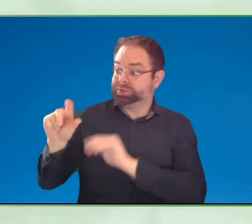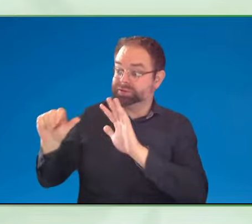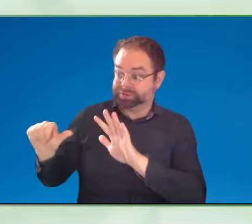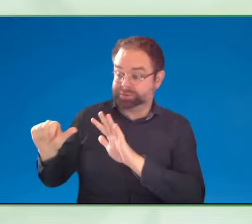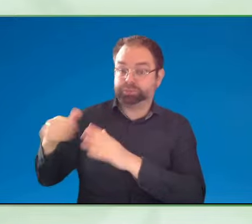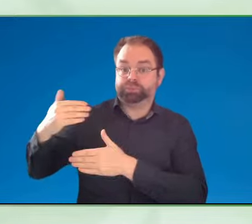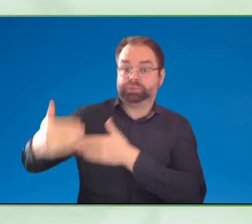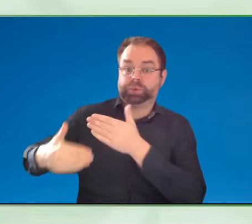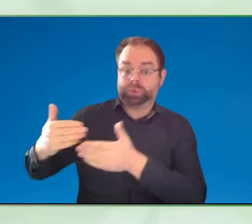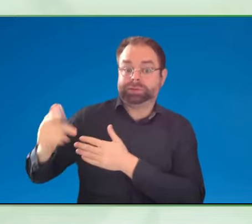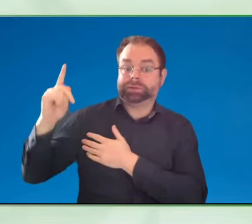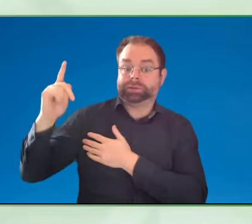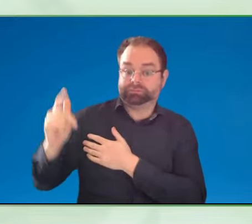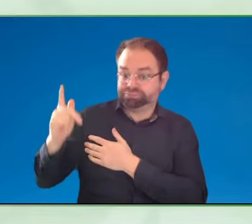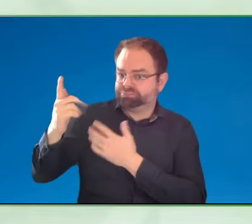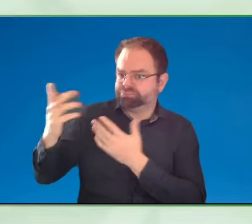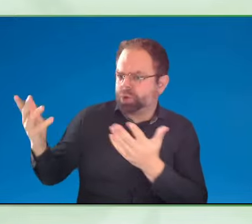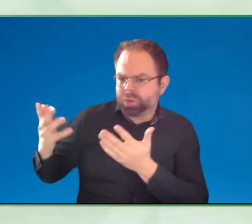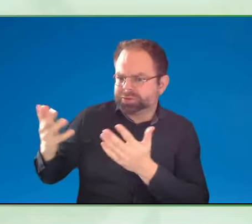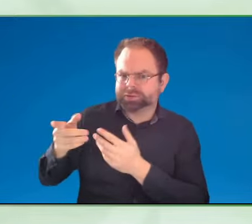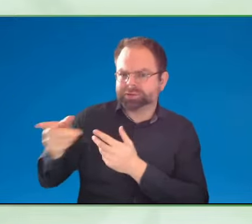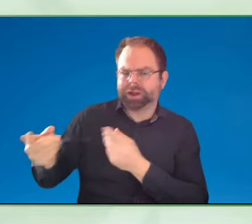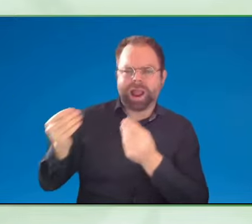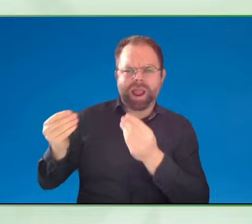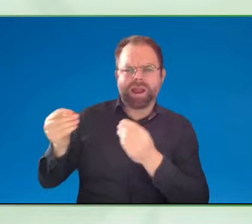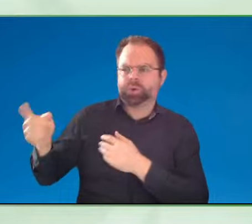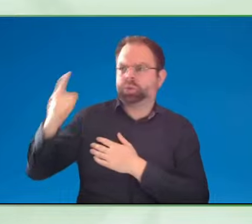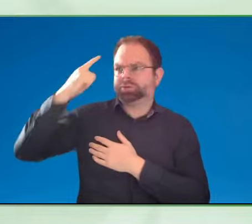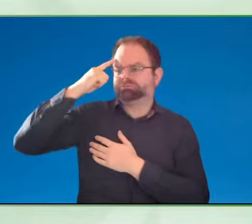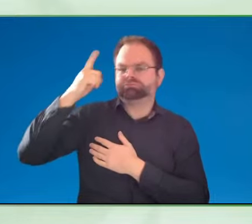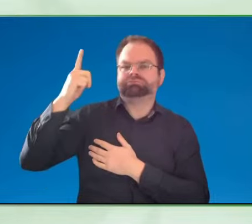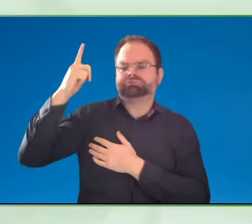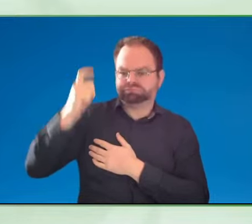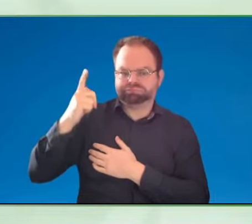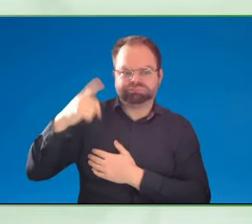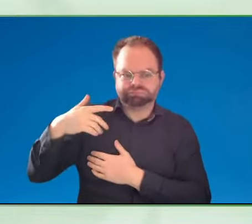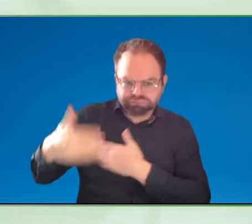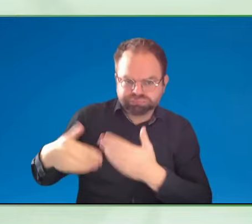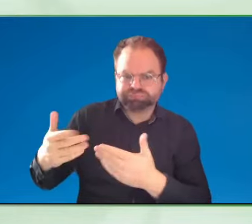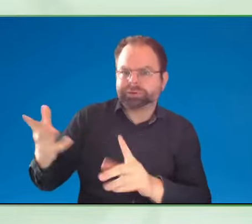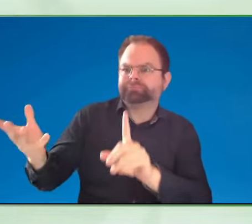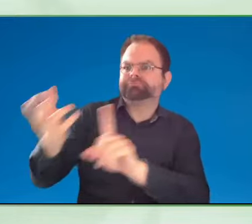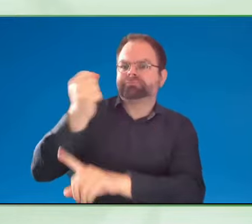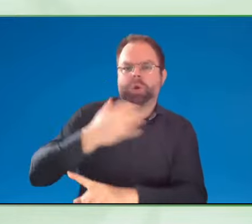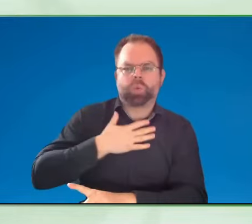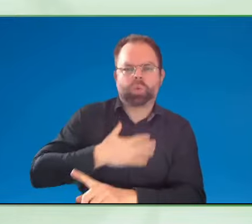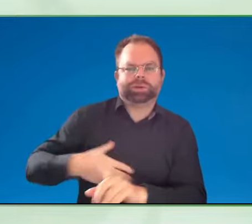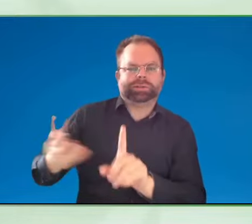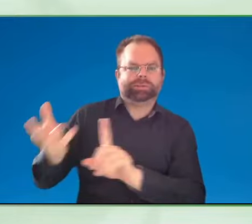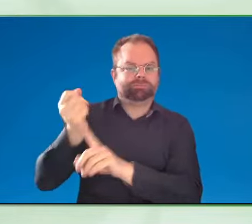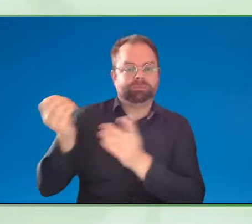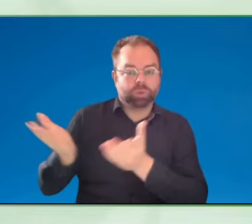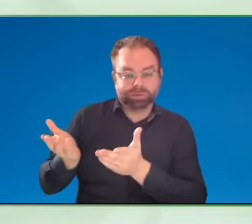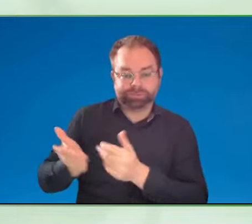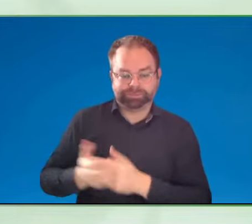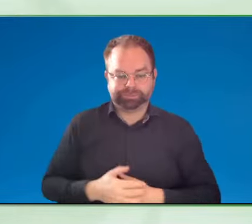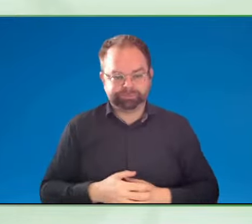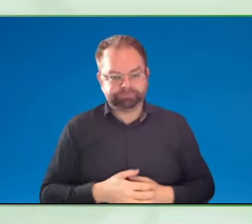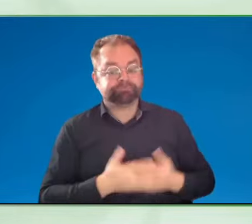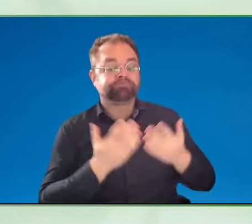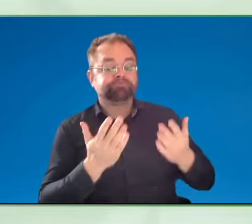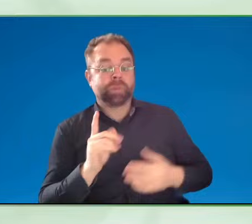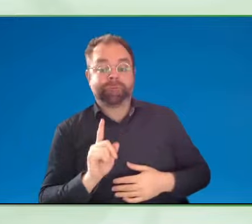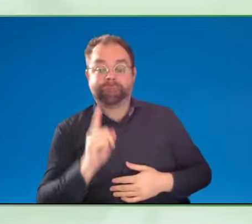And there wasn't anybody in MLB that knew what to do with this assignment.